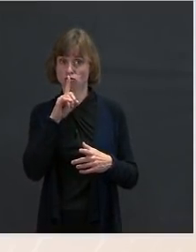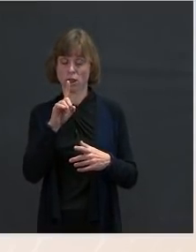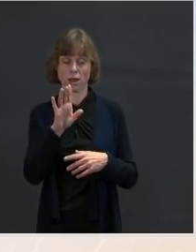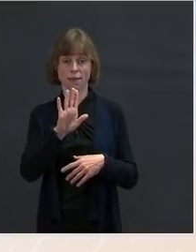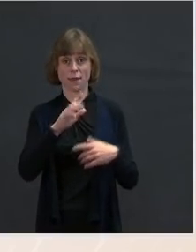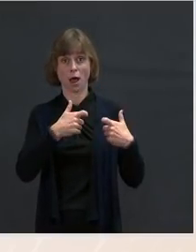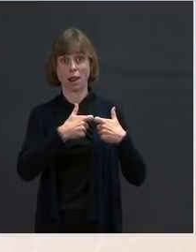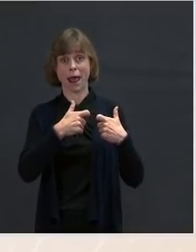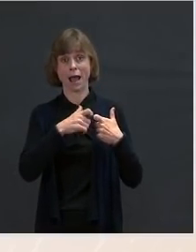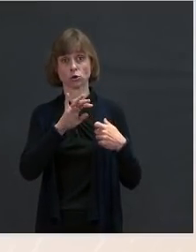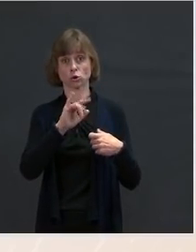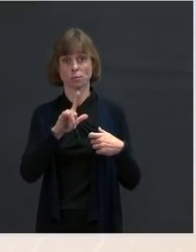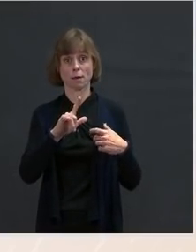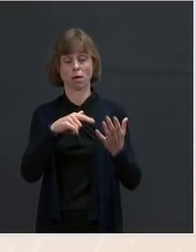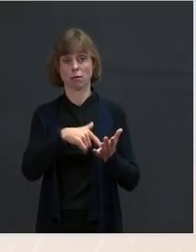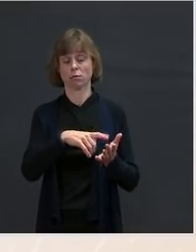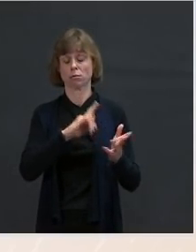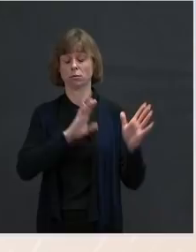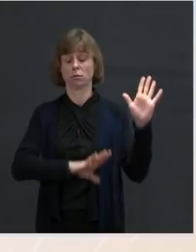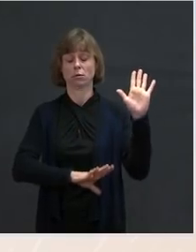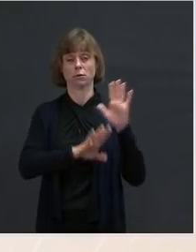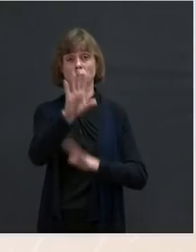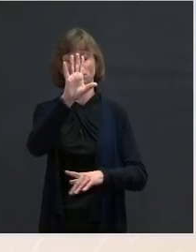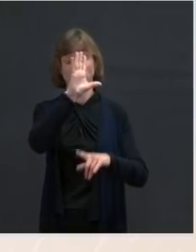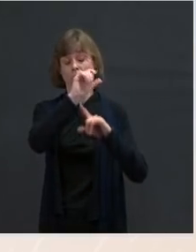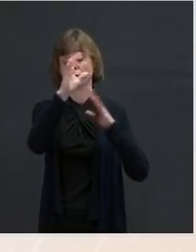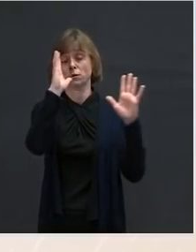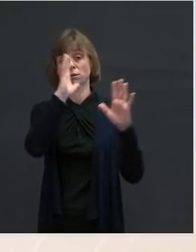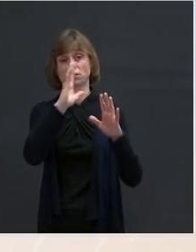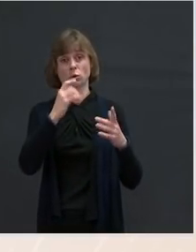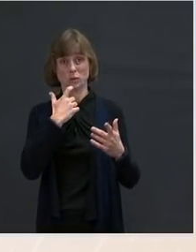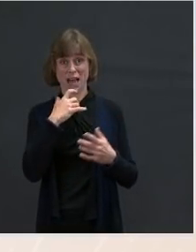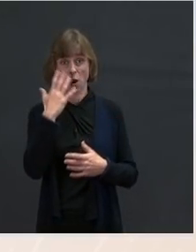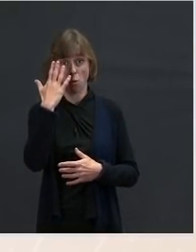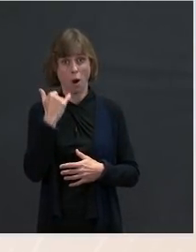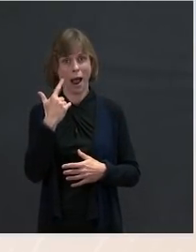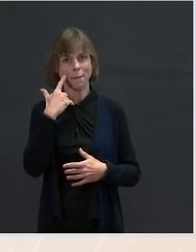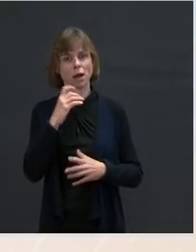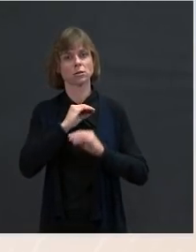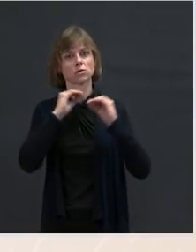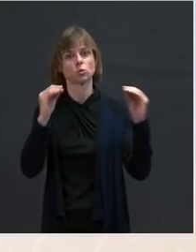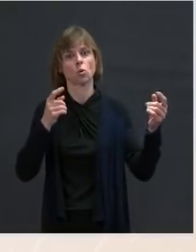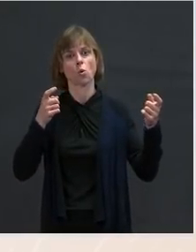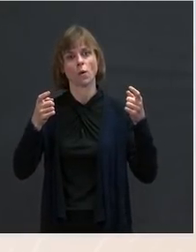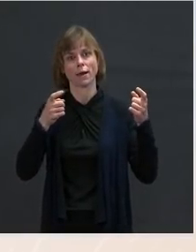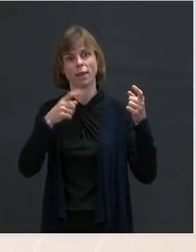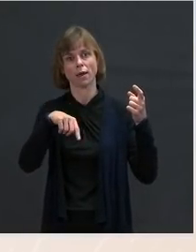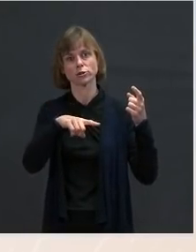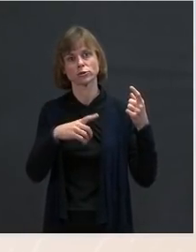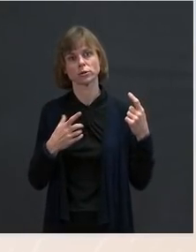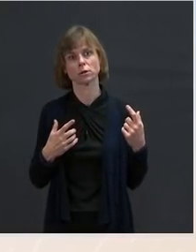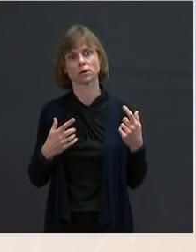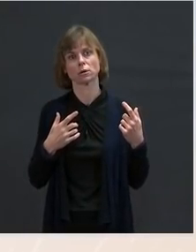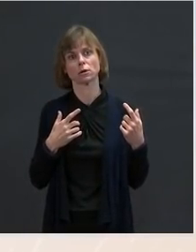and there are, you know, stories about those being the result of deregulation, and other issues being the result of light regulation.